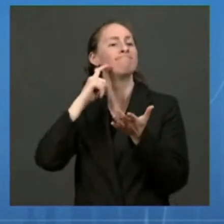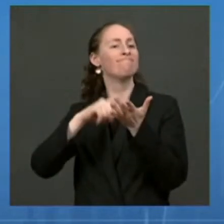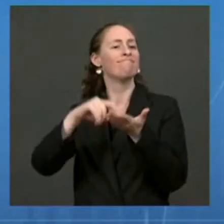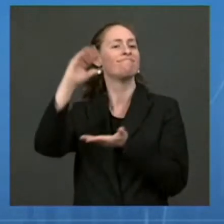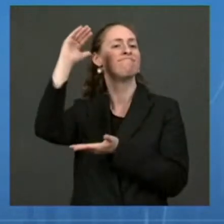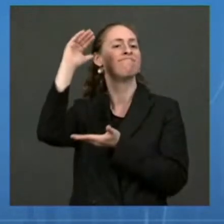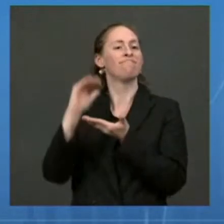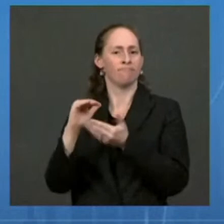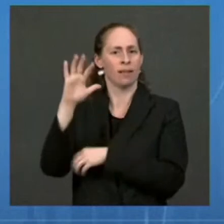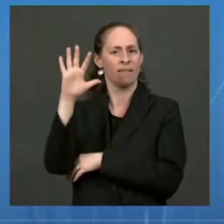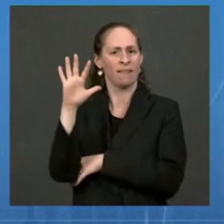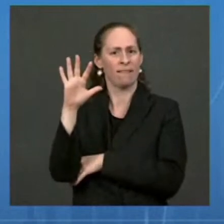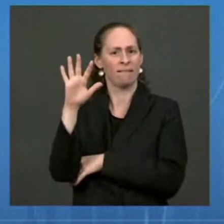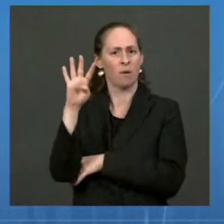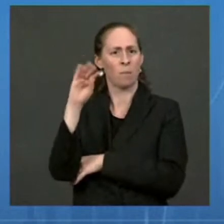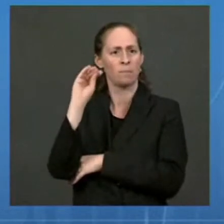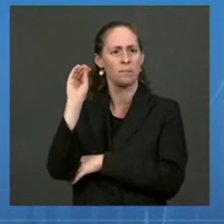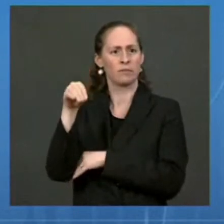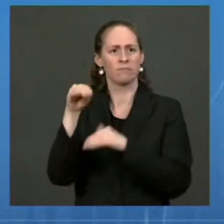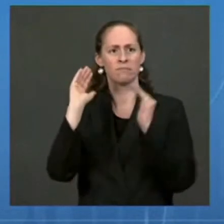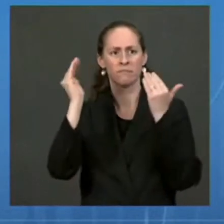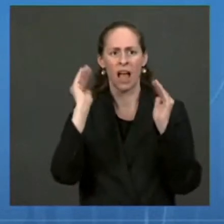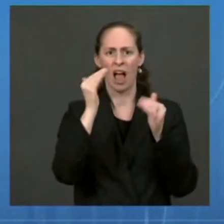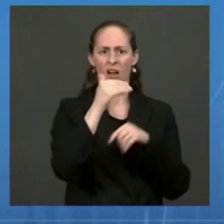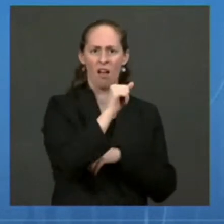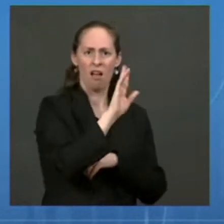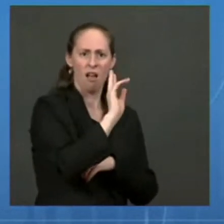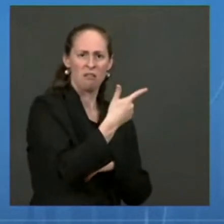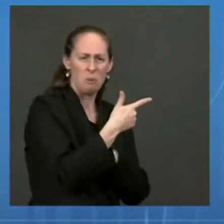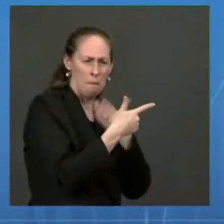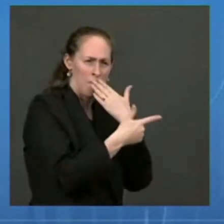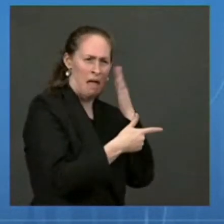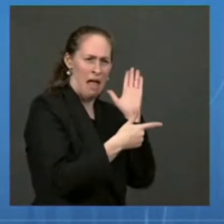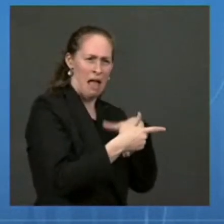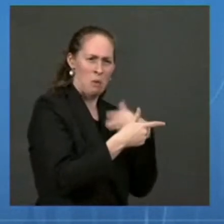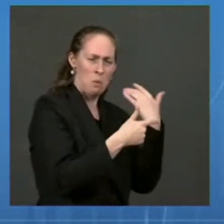MONTHS. AS WE LOOK AT HOSPITALIZATIONS, WE SO SEE WEEK ON WEEK